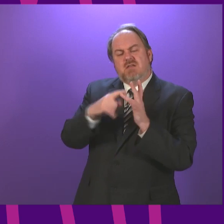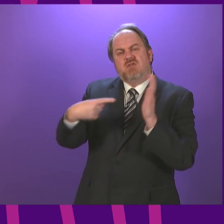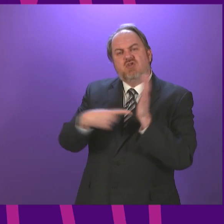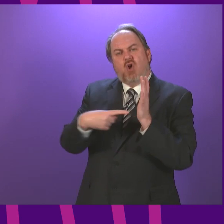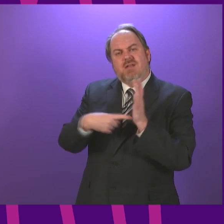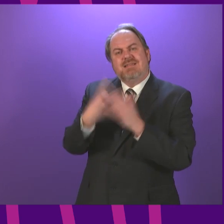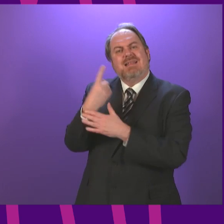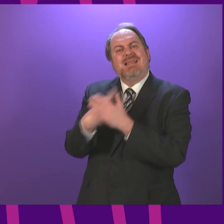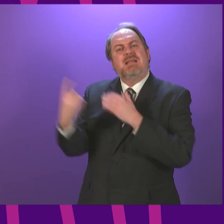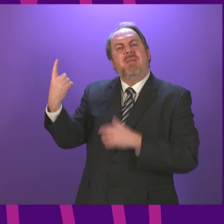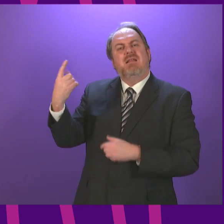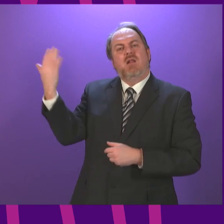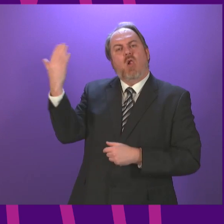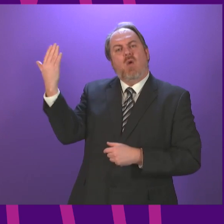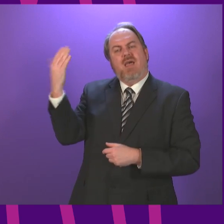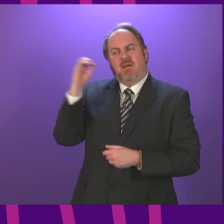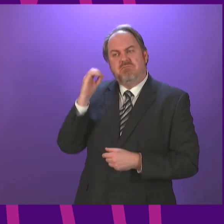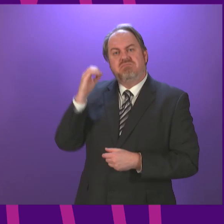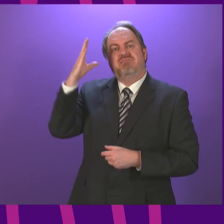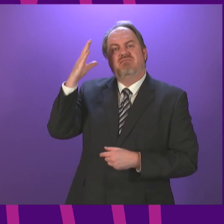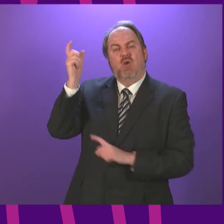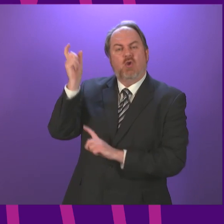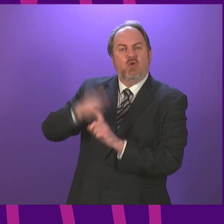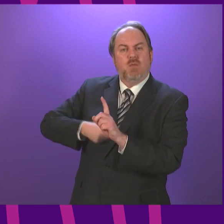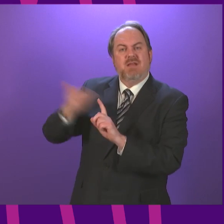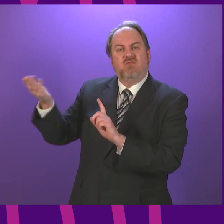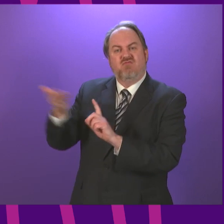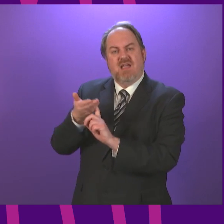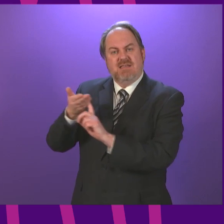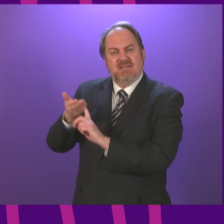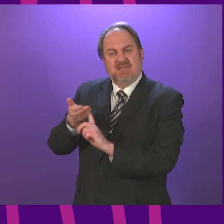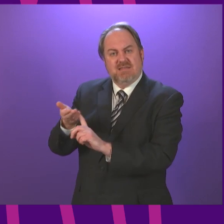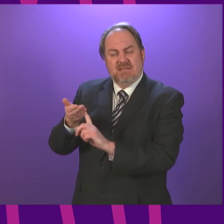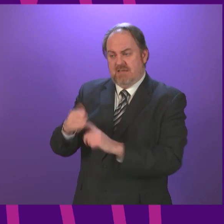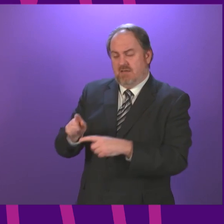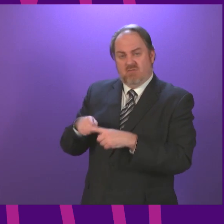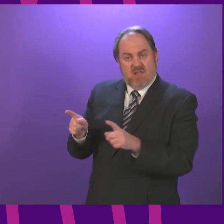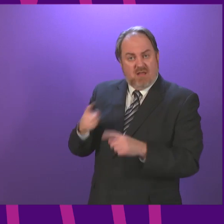as a human rights lawyer and expert, to take an independent look at the events of the weekend, I think that the suggestion that Sandra White makes is not a bad idea at all, and